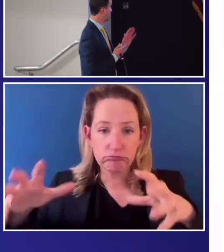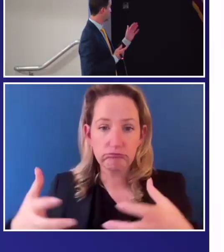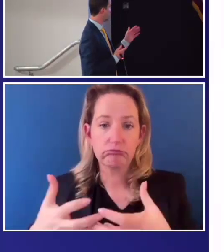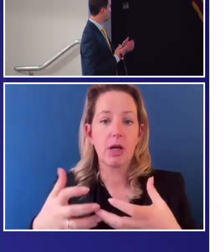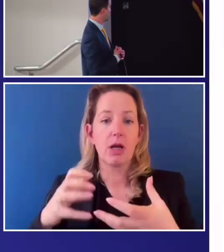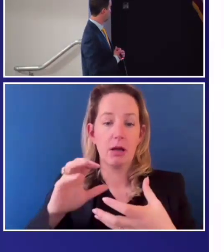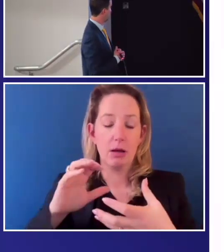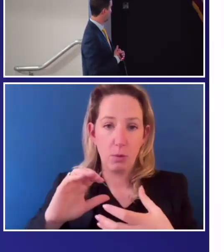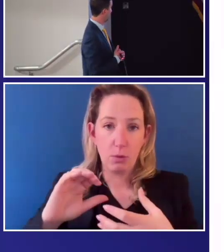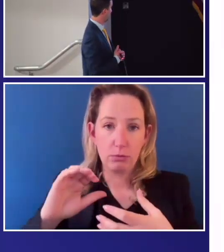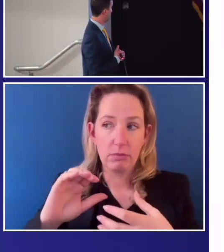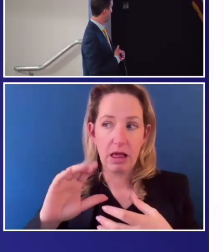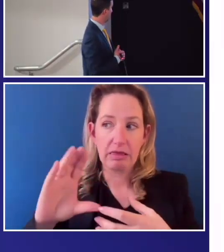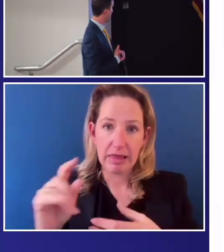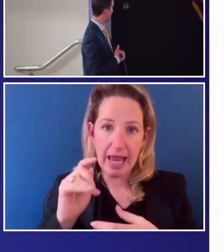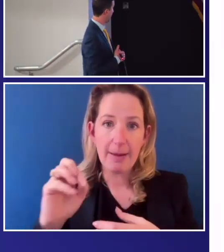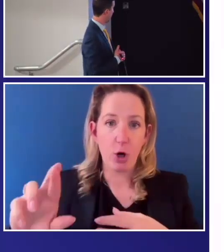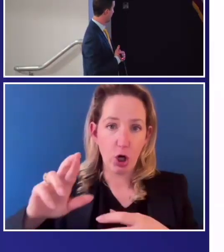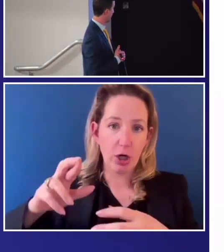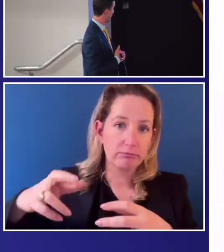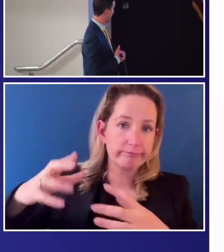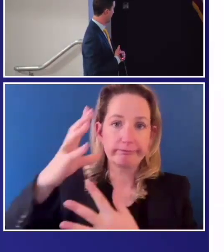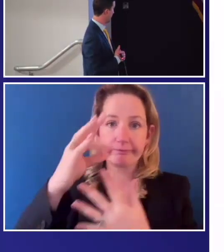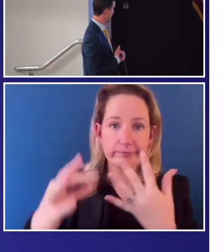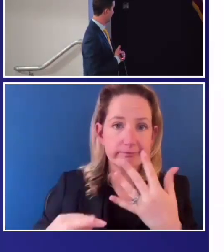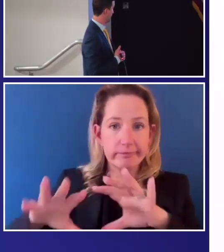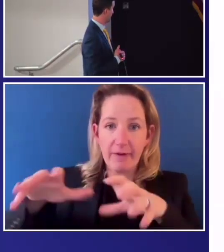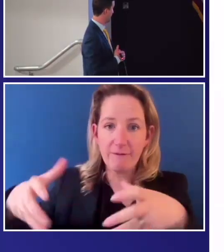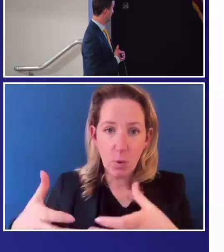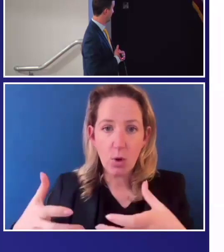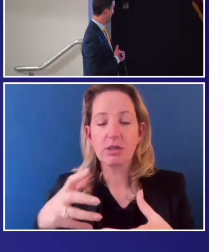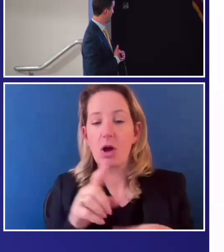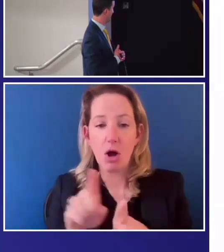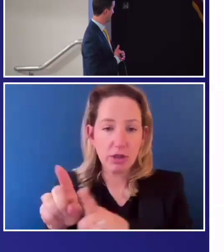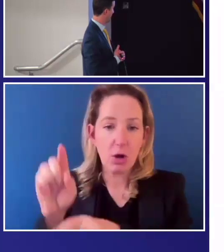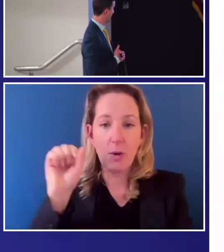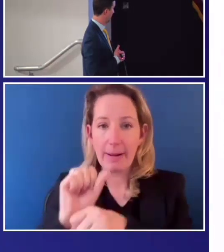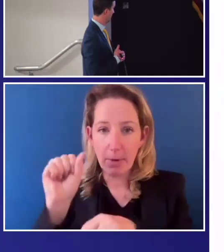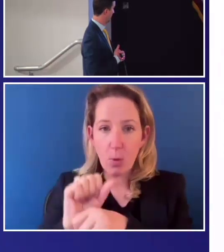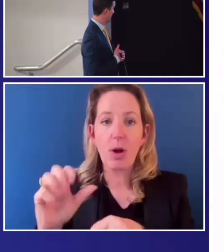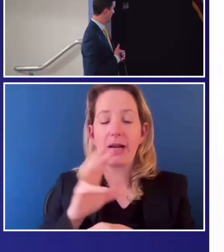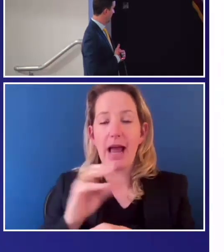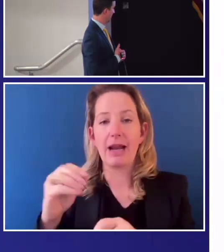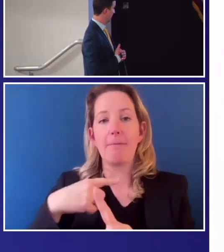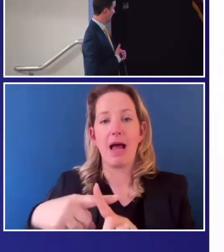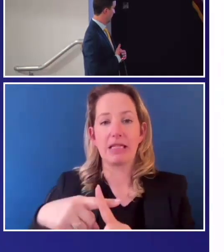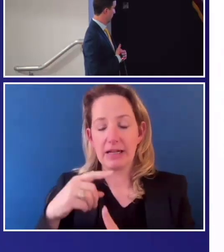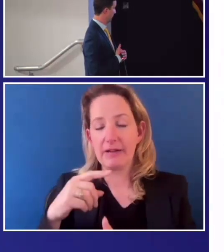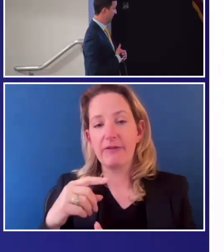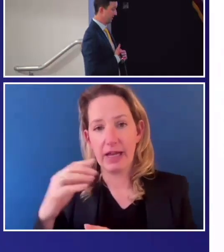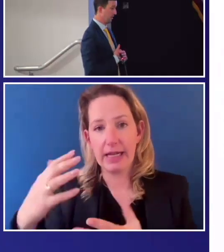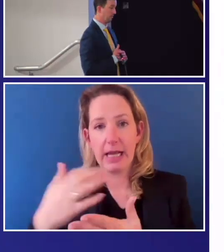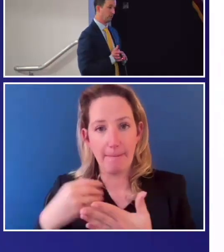So let's provide a quick table comparing these thresholds on the next slide. This table, these eight numbers,